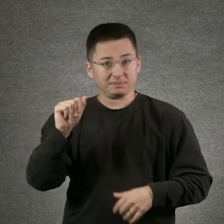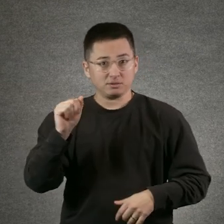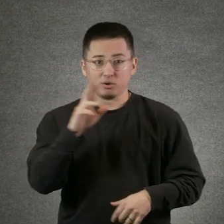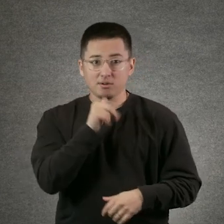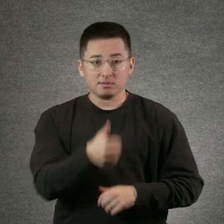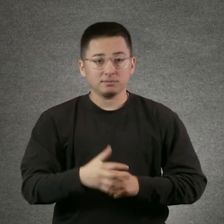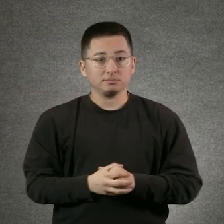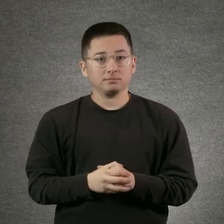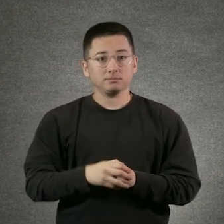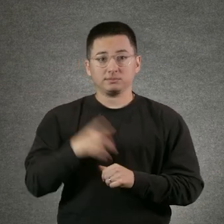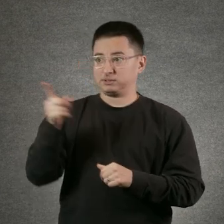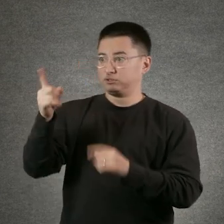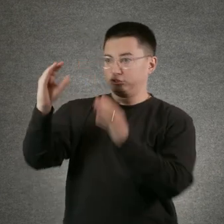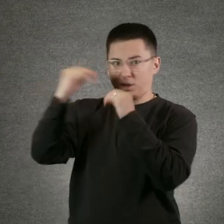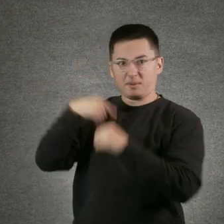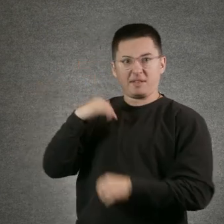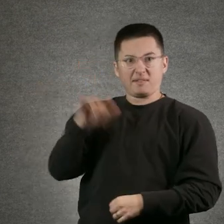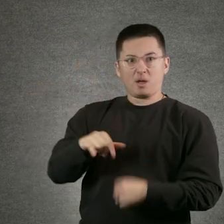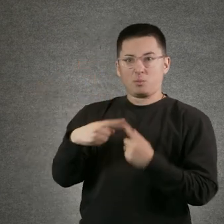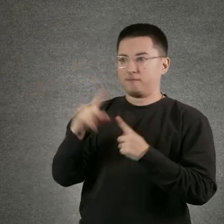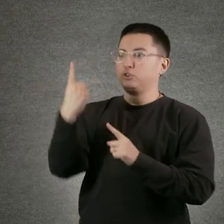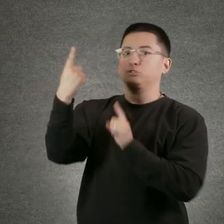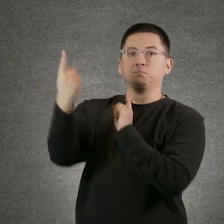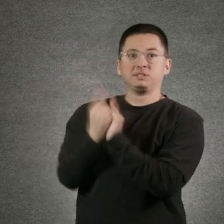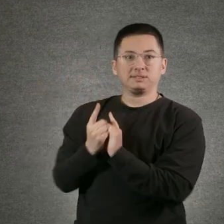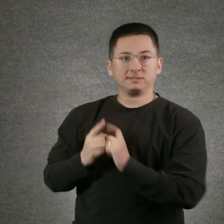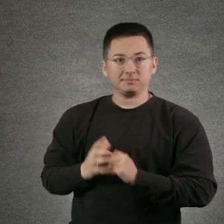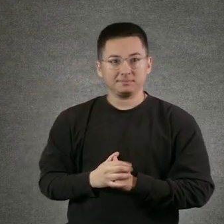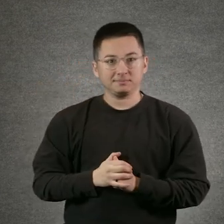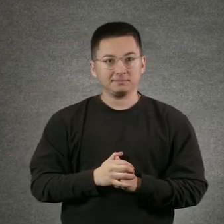He taught me that in so many ways when we first met.